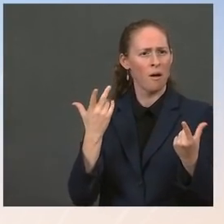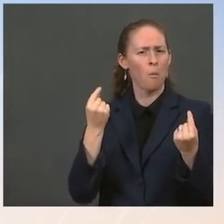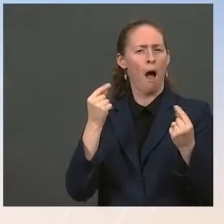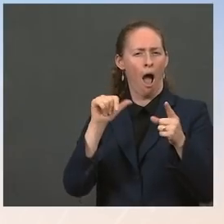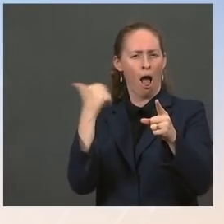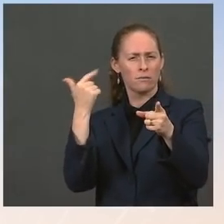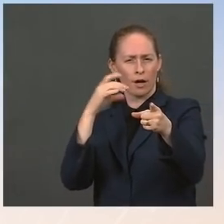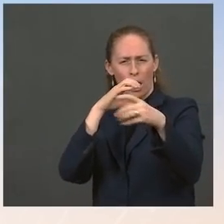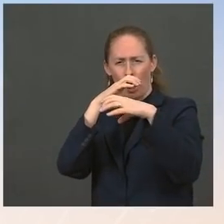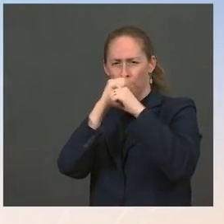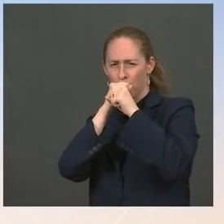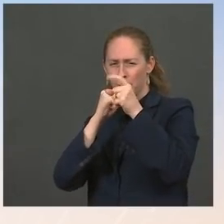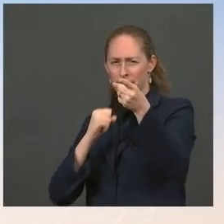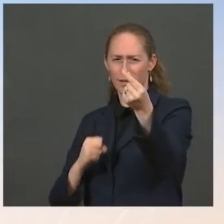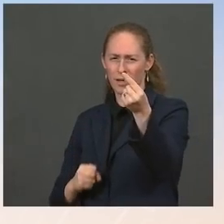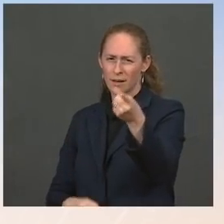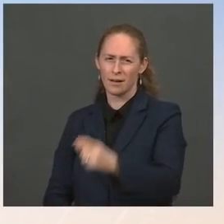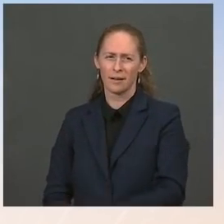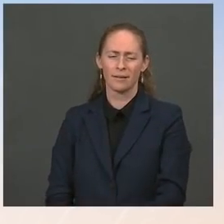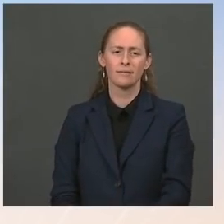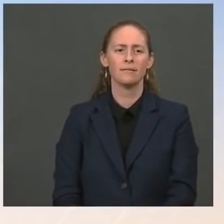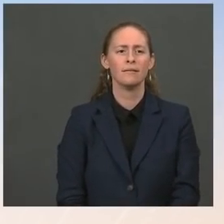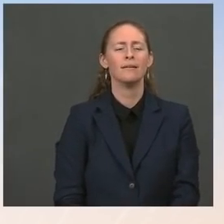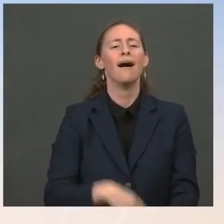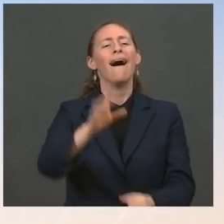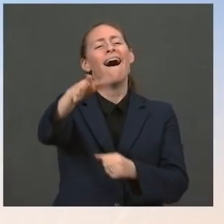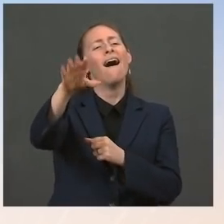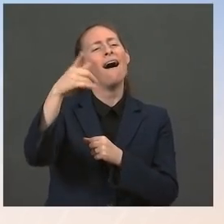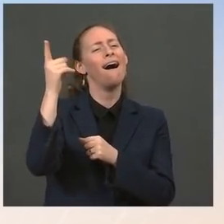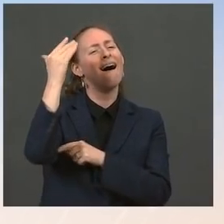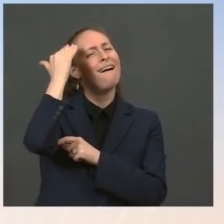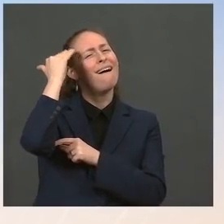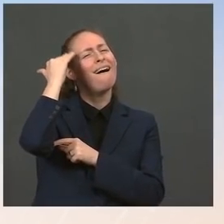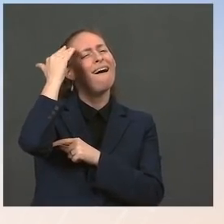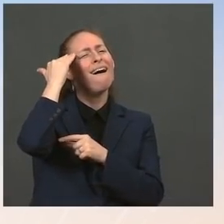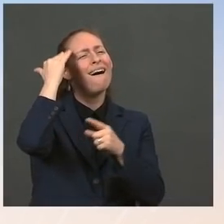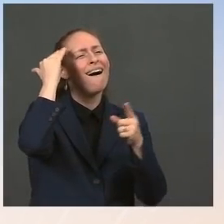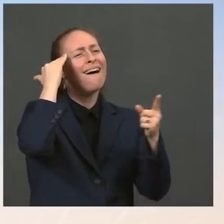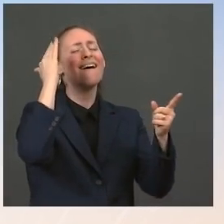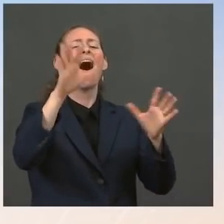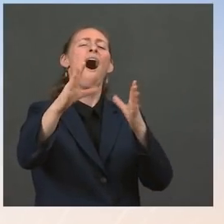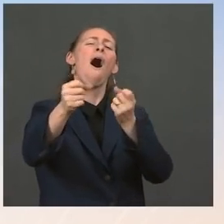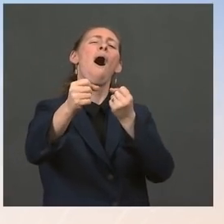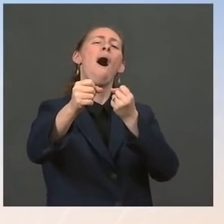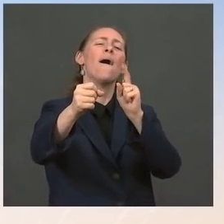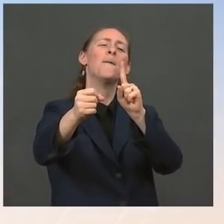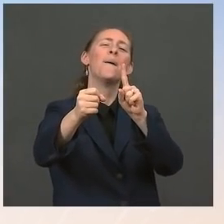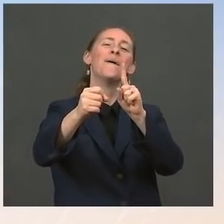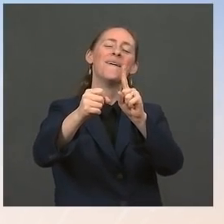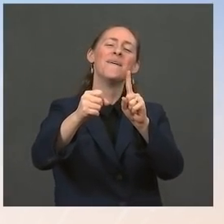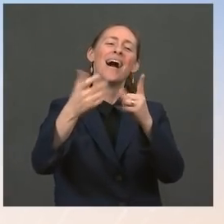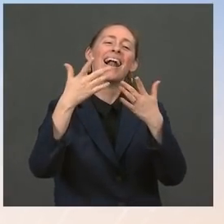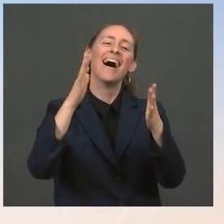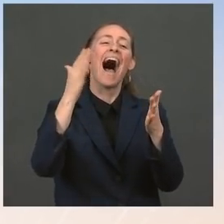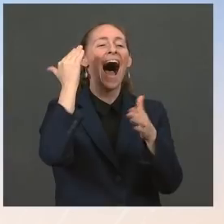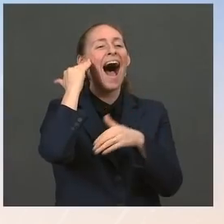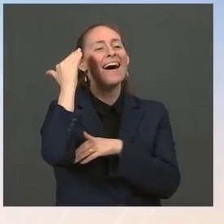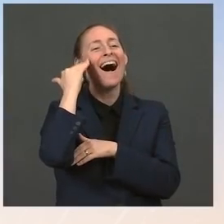Ms. Psaki: Of course, he was aware of the French being upset -- let me finish -- The Press: No, Kerry -- >> Ms. Psaki: Let me -- The Press: -- said he "literally" -- Ms. Psaki: Let me -- let me finish. The Press: -- "had not been aware." Ms. Psaki: I know John Kerry quite well.